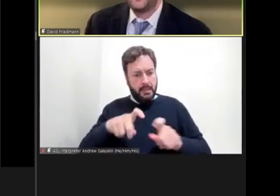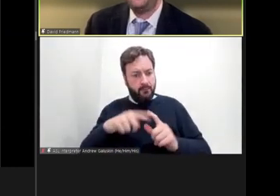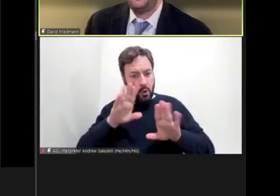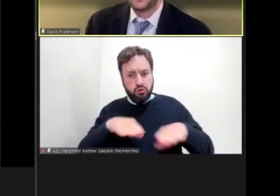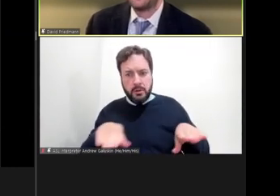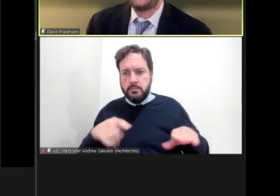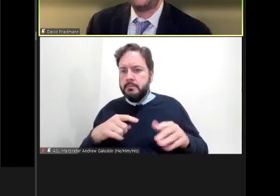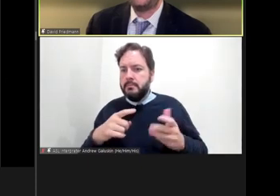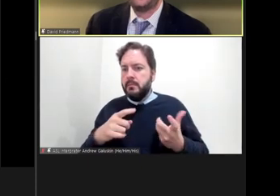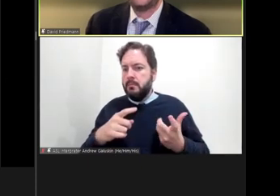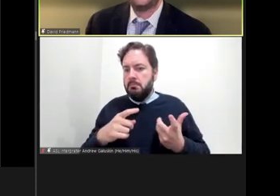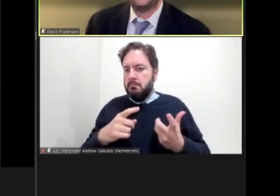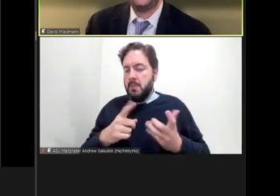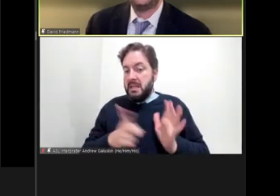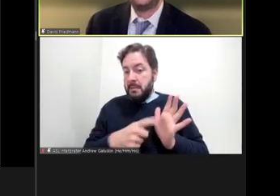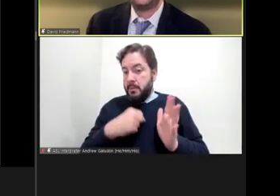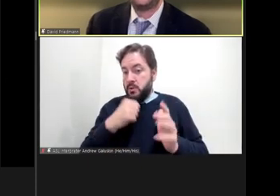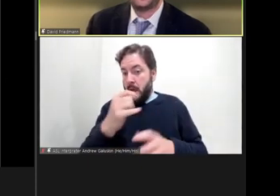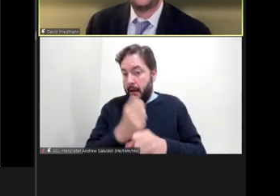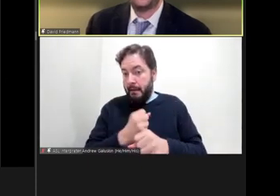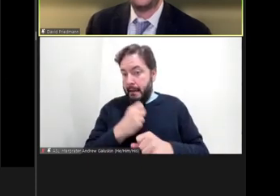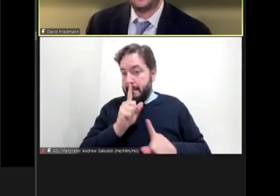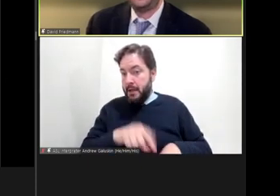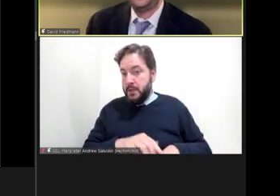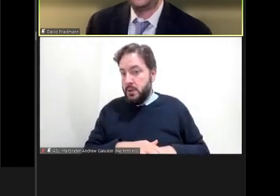you're gonna come up with an answer. Even if there is a genetic cause. And that's because